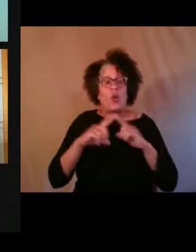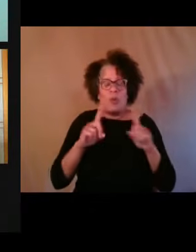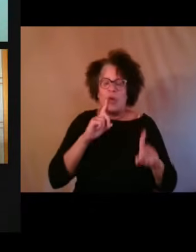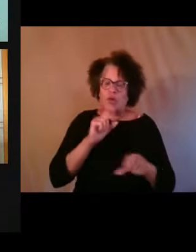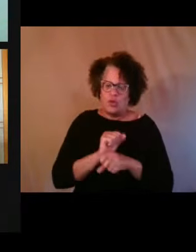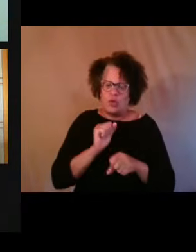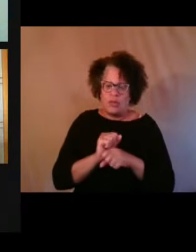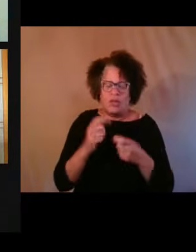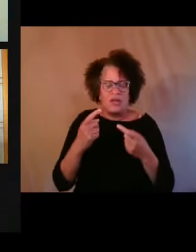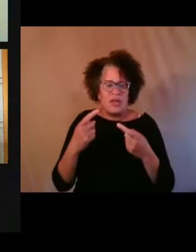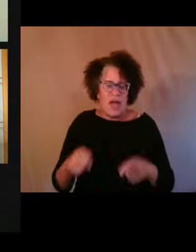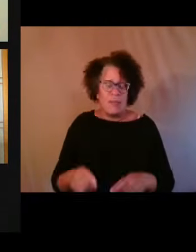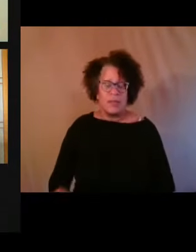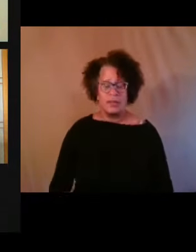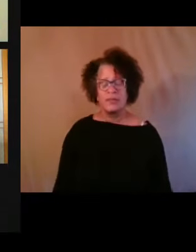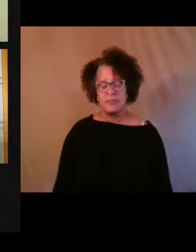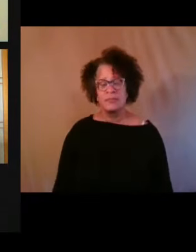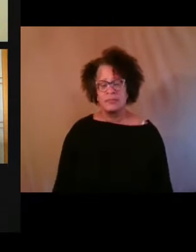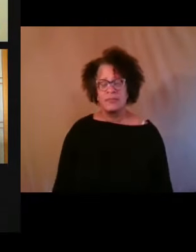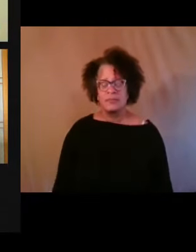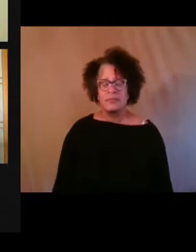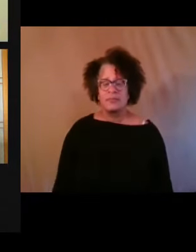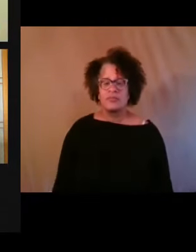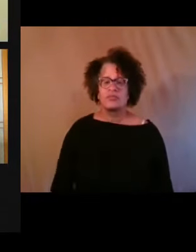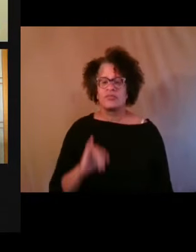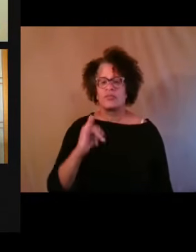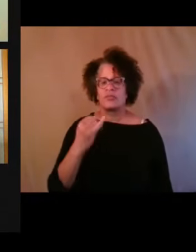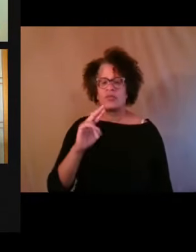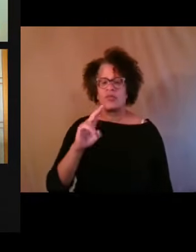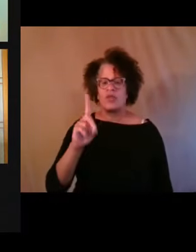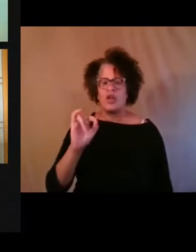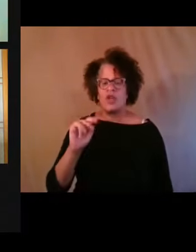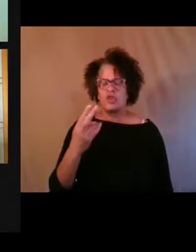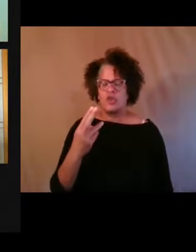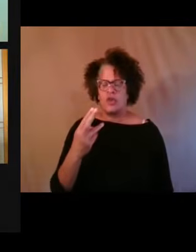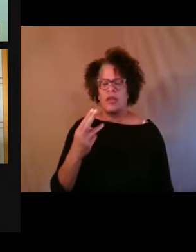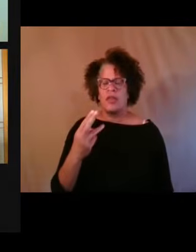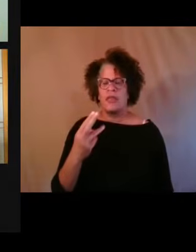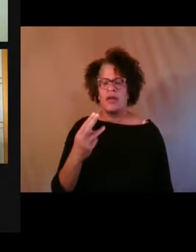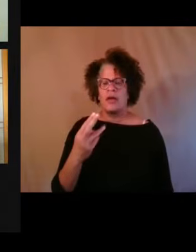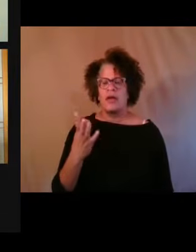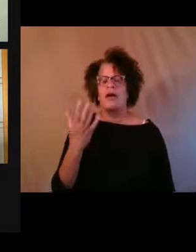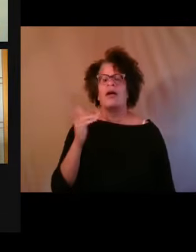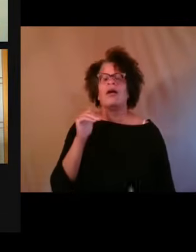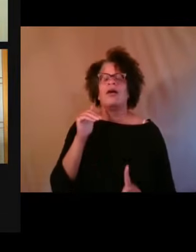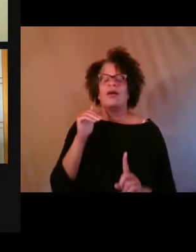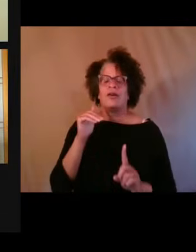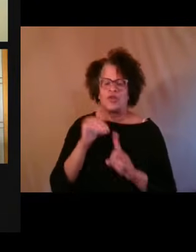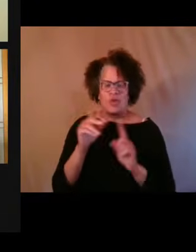Hmm. Judith, I'm reminded that to remind those of you watching,